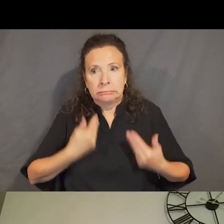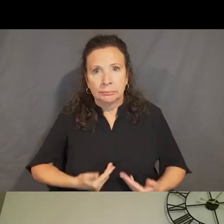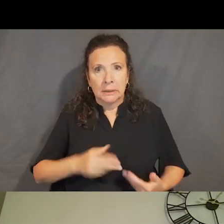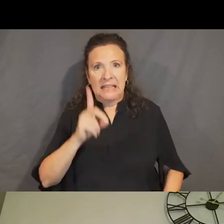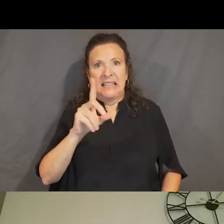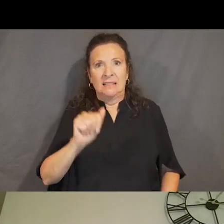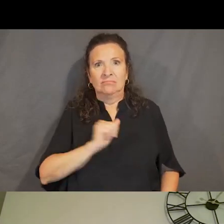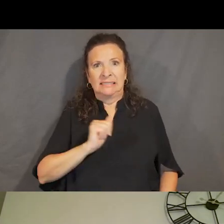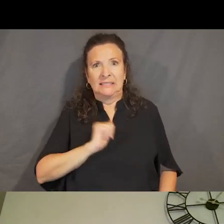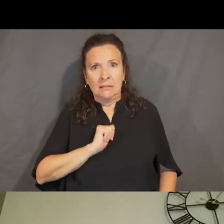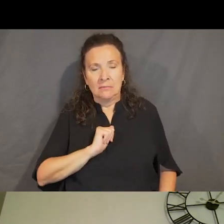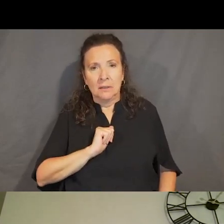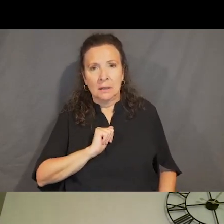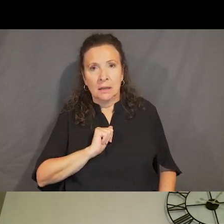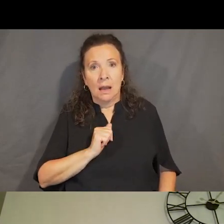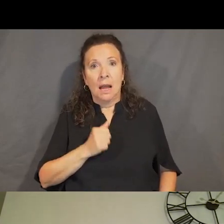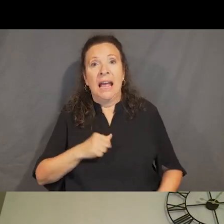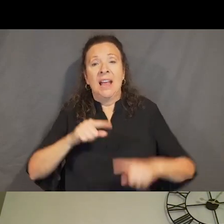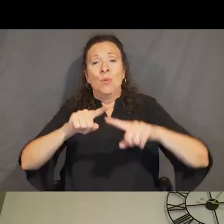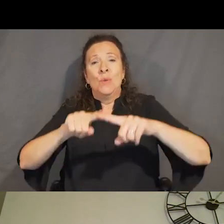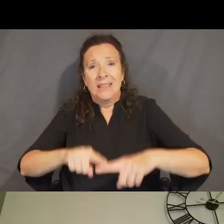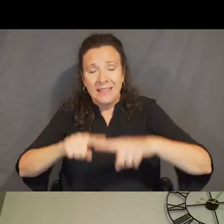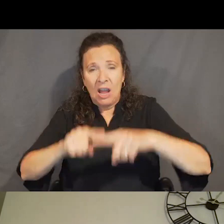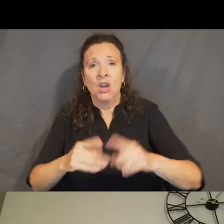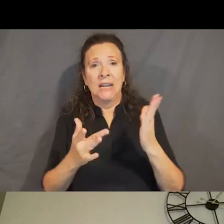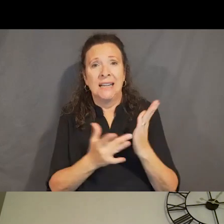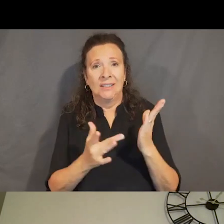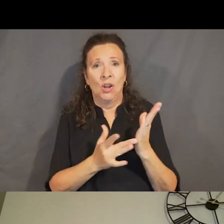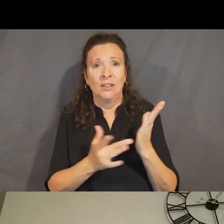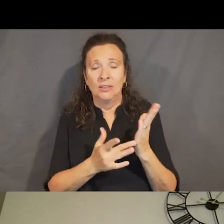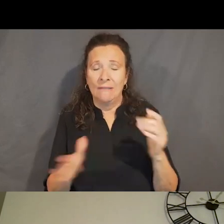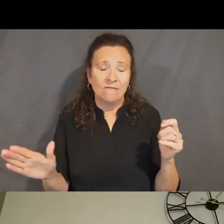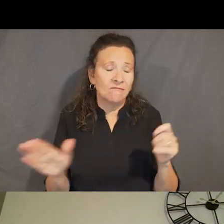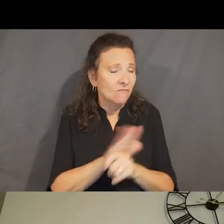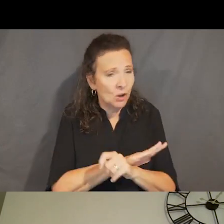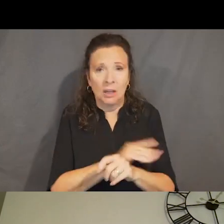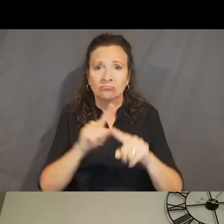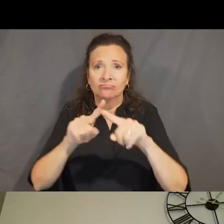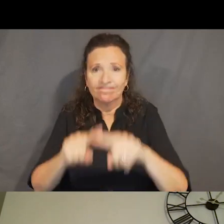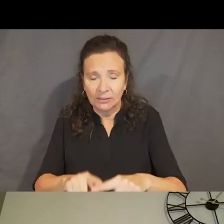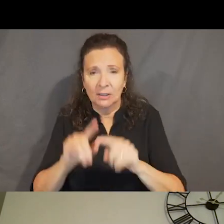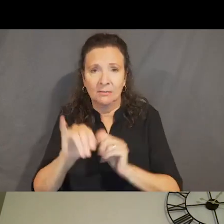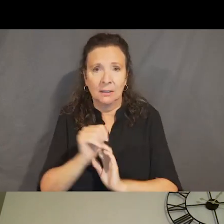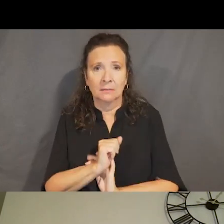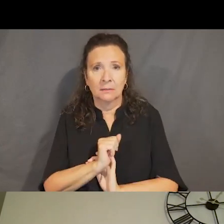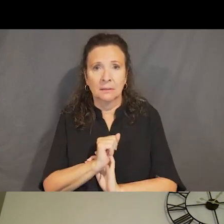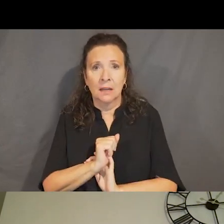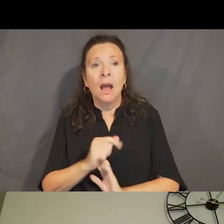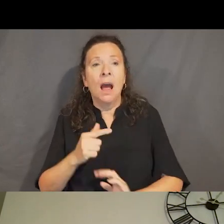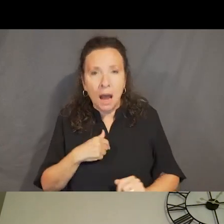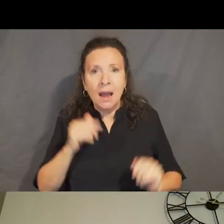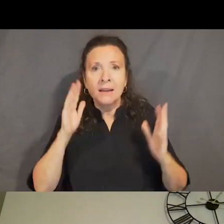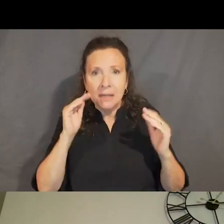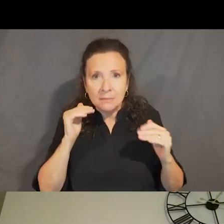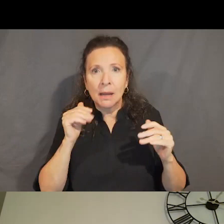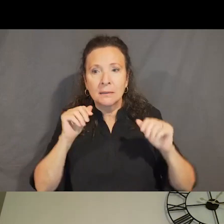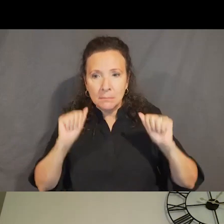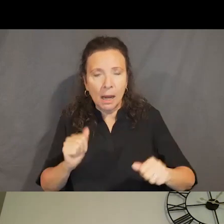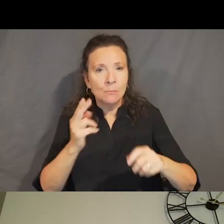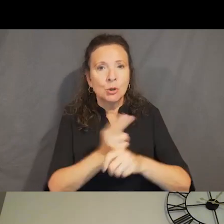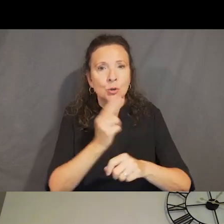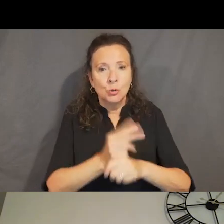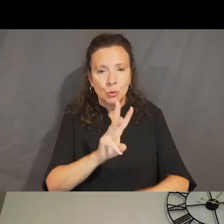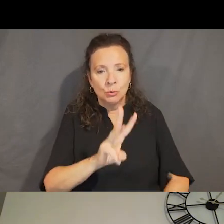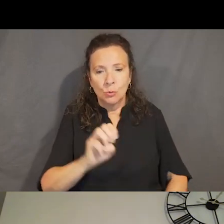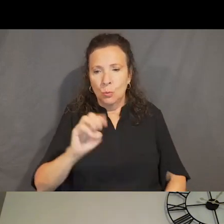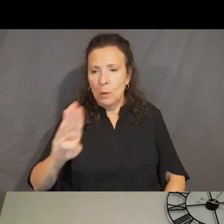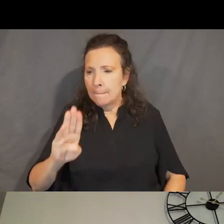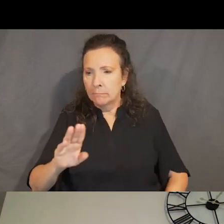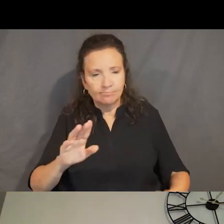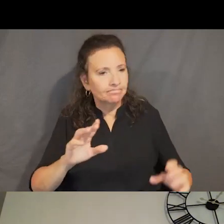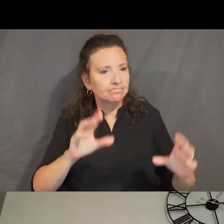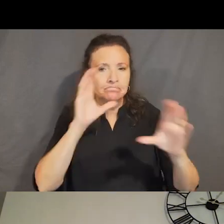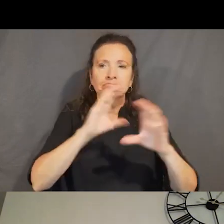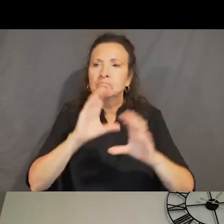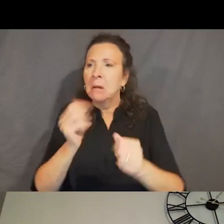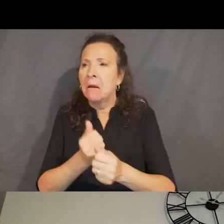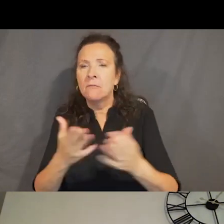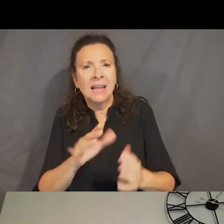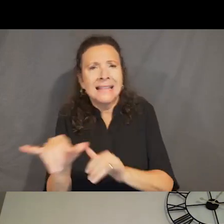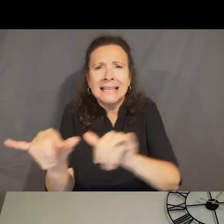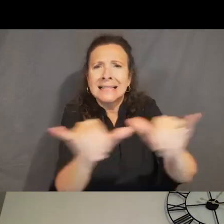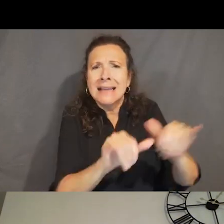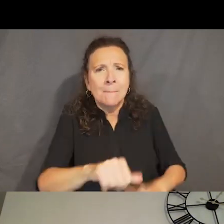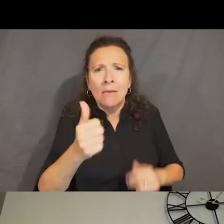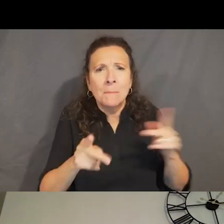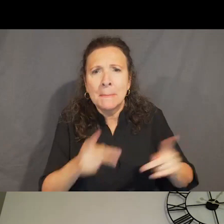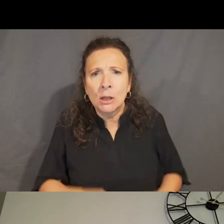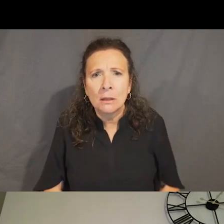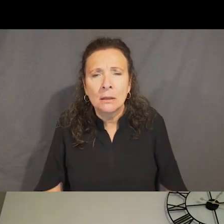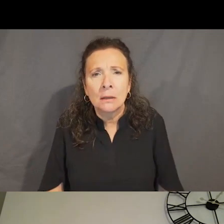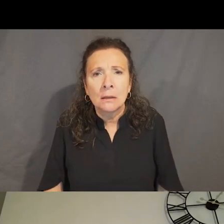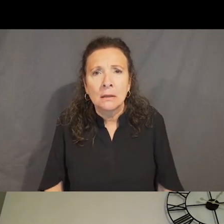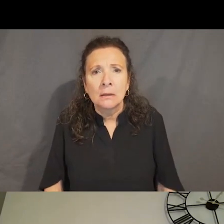because I rely on technology, and I expect to be able to use the web just like anyone else. So, if